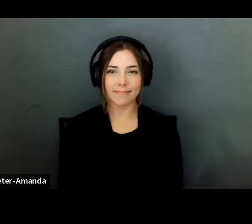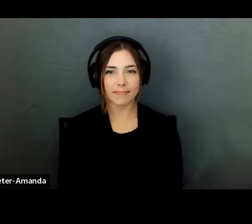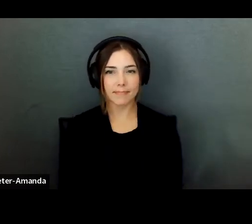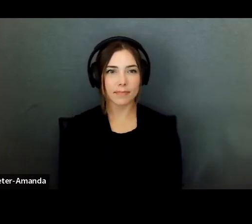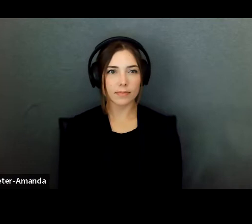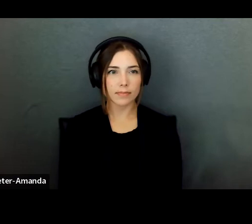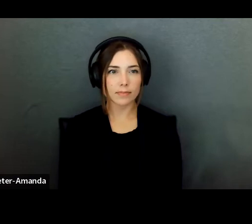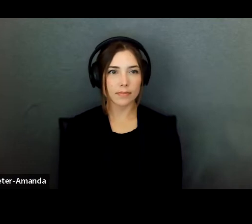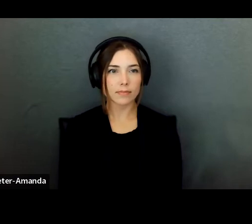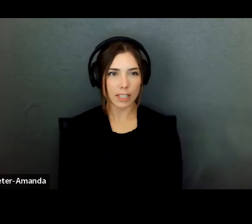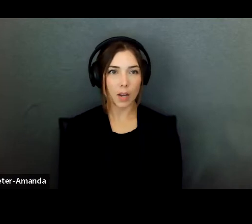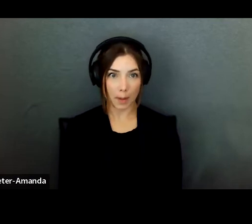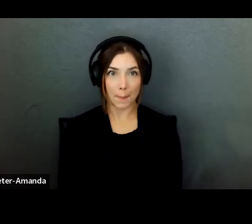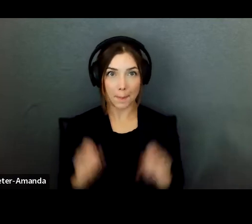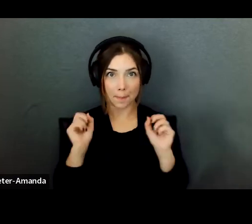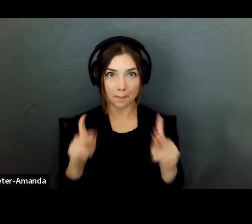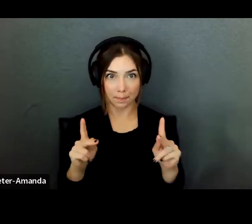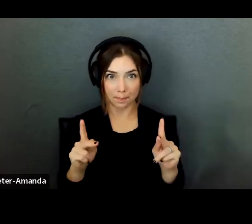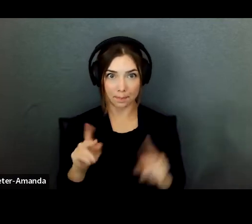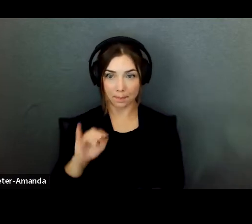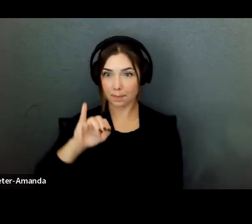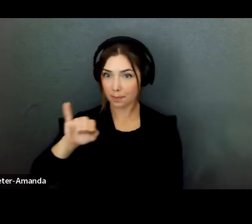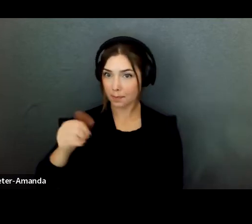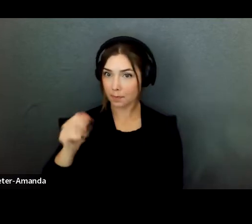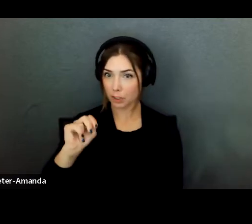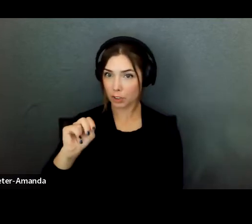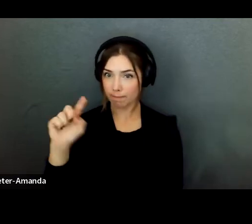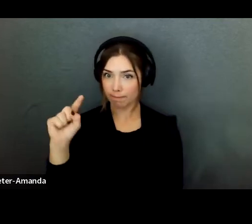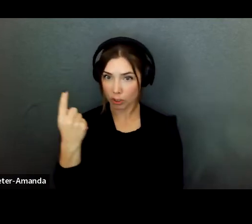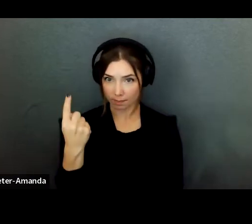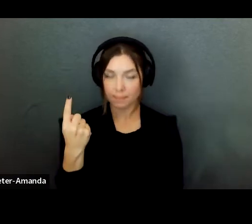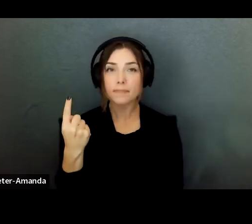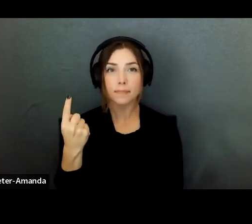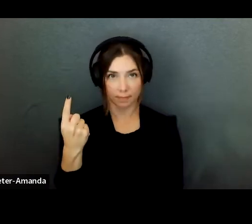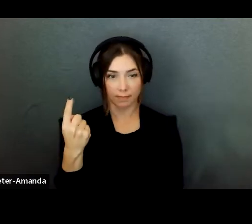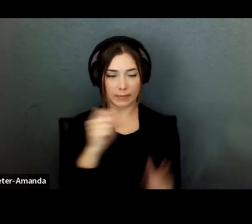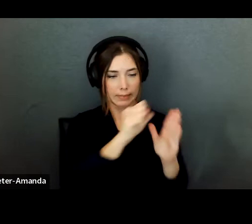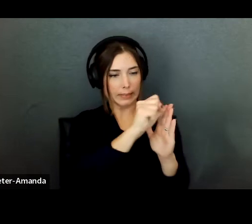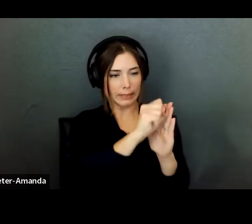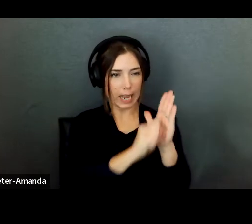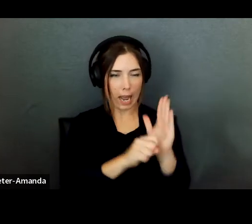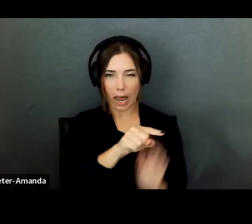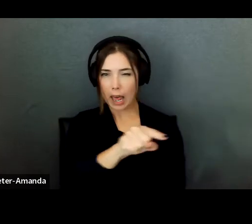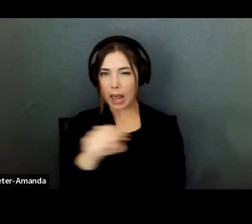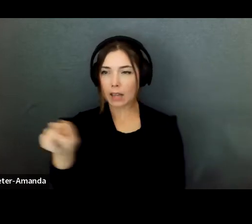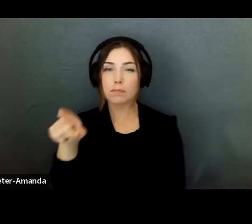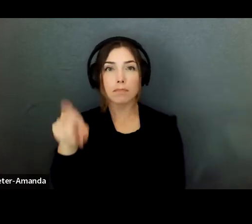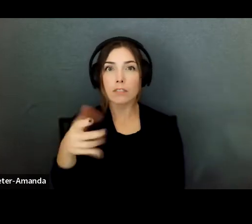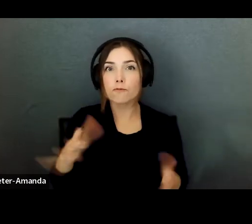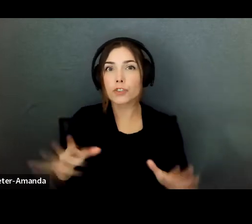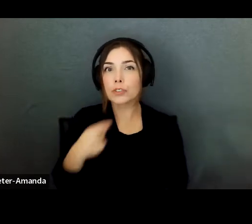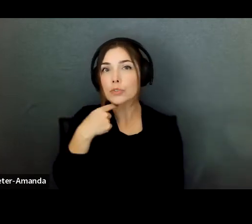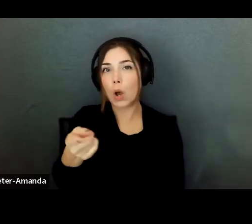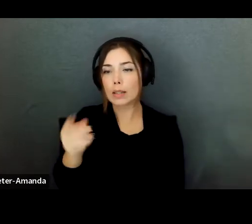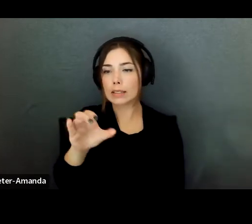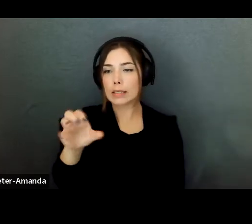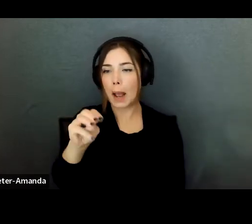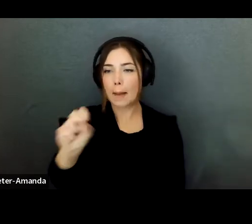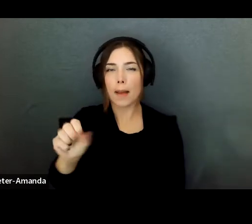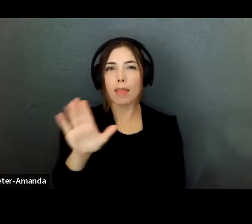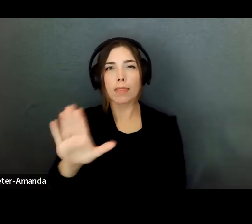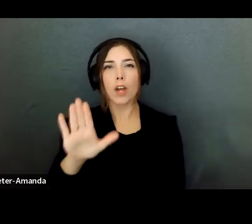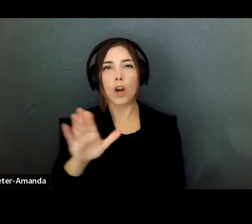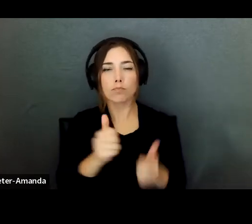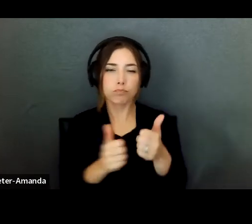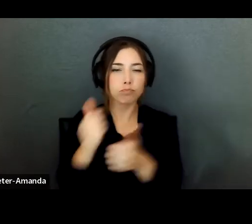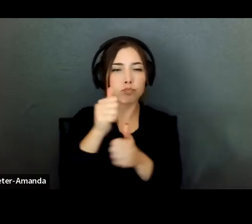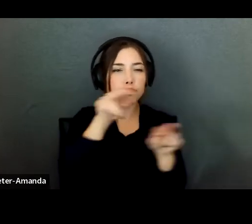So by January 1st states have to have told CMS what is their oversight system, licensure,